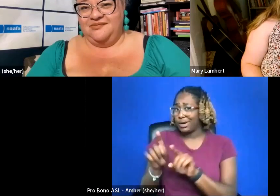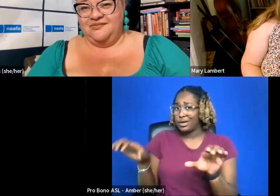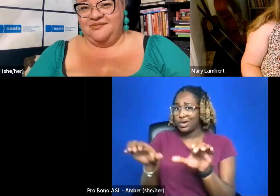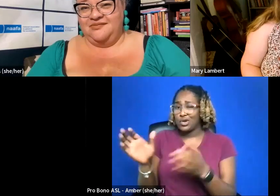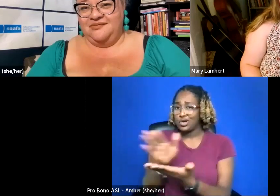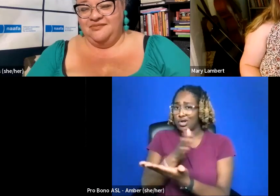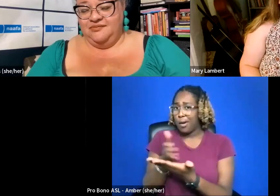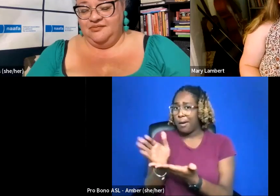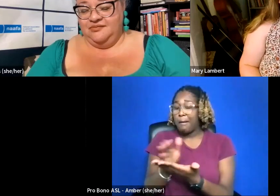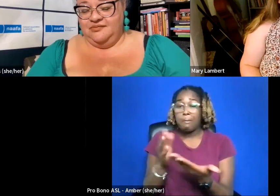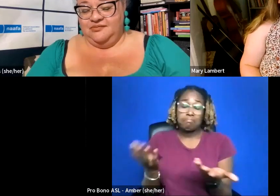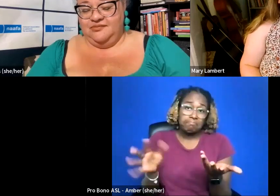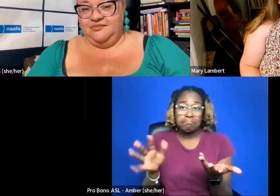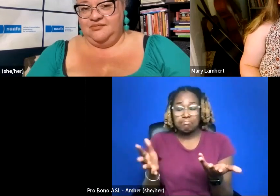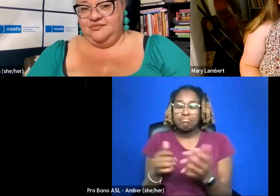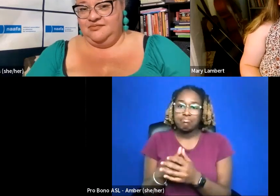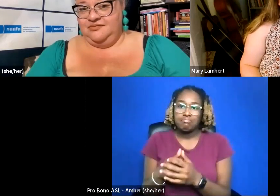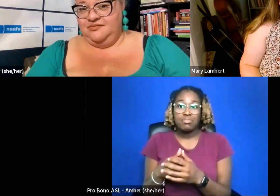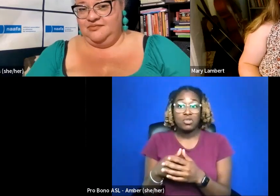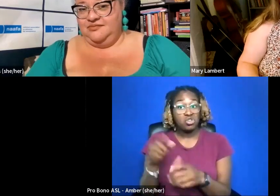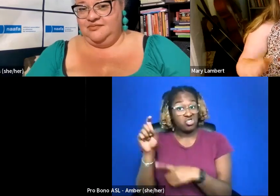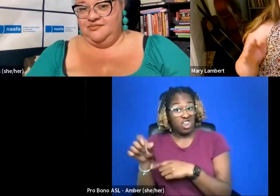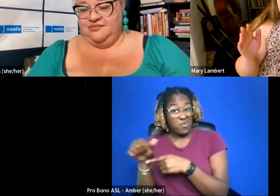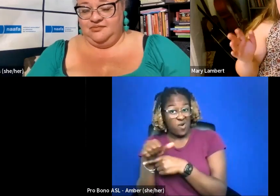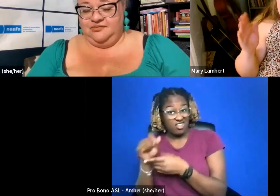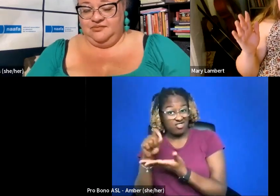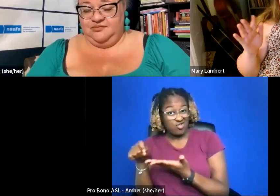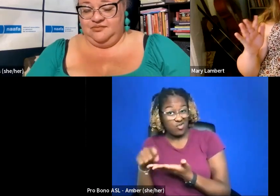and I kind of was like, Do I practice writing or do I like,